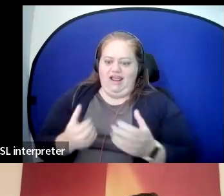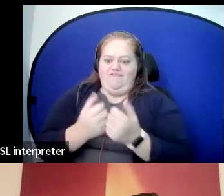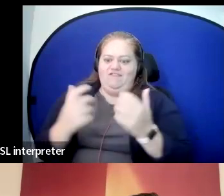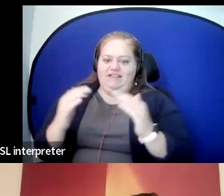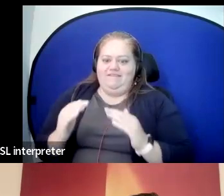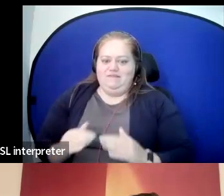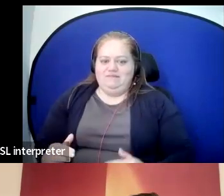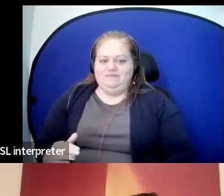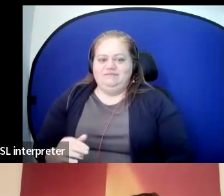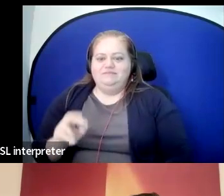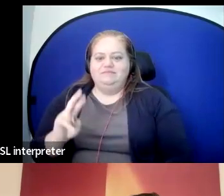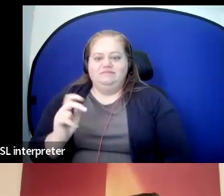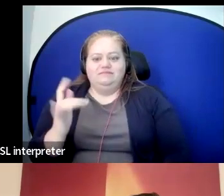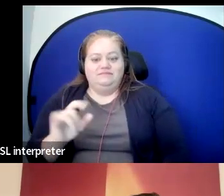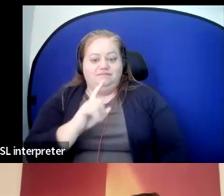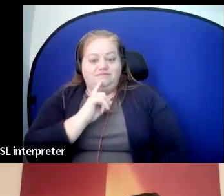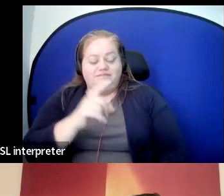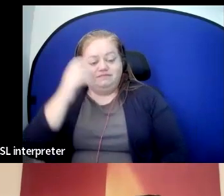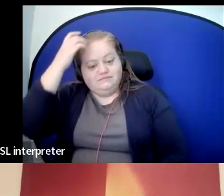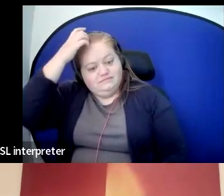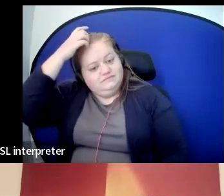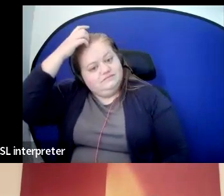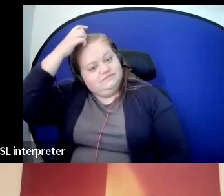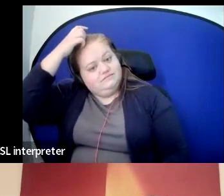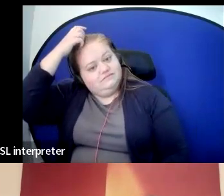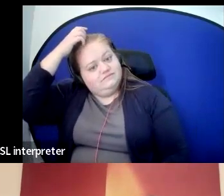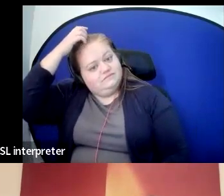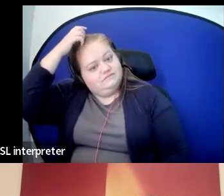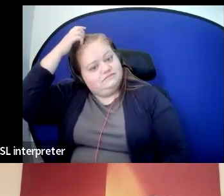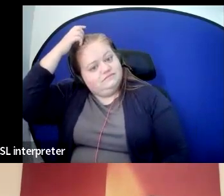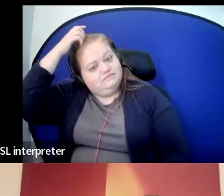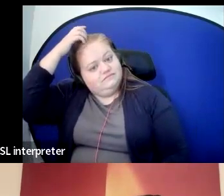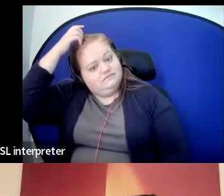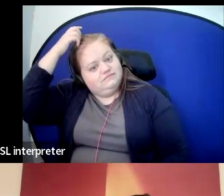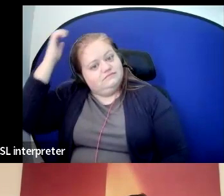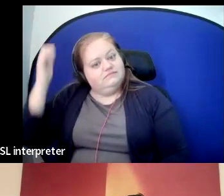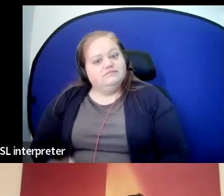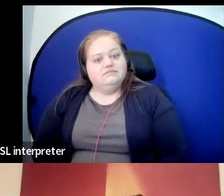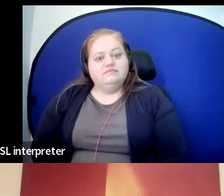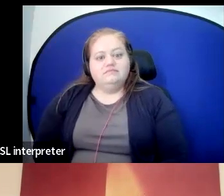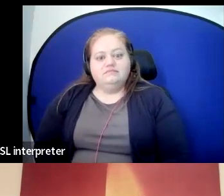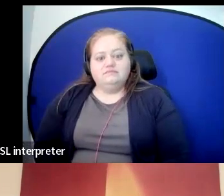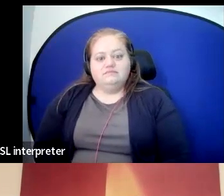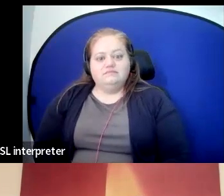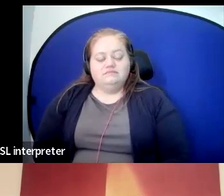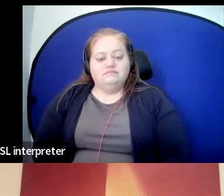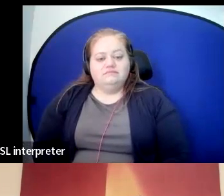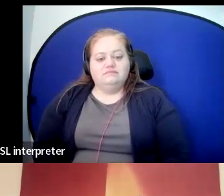So in our end, we are tackling it in a very direct manner.